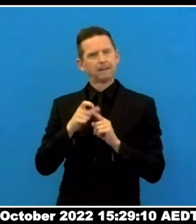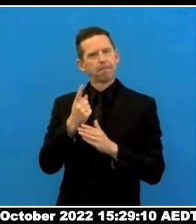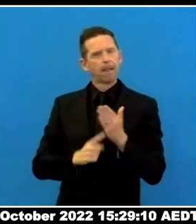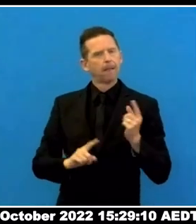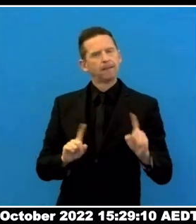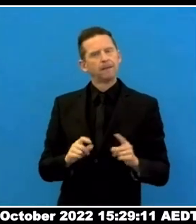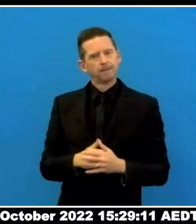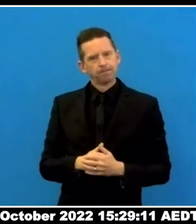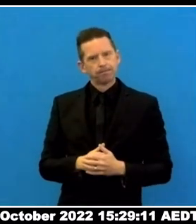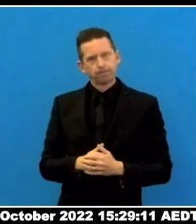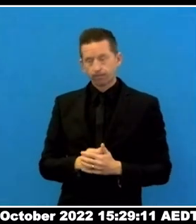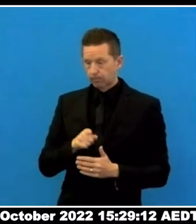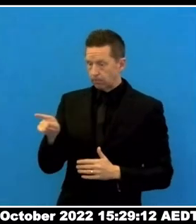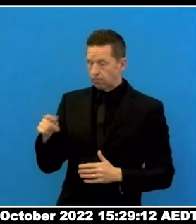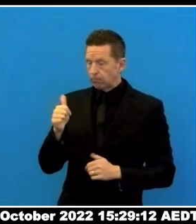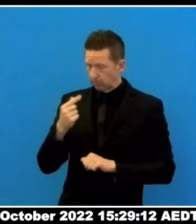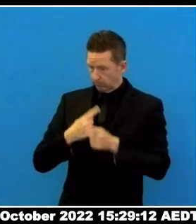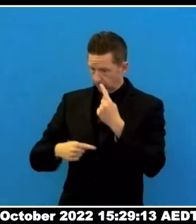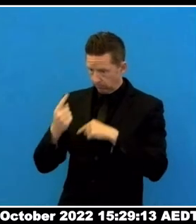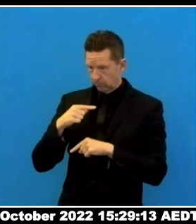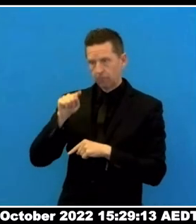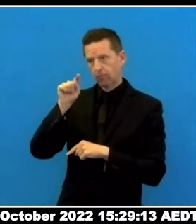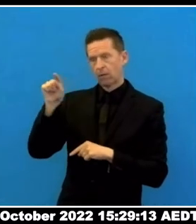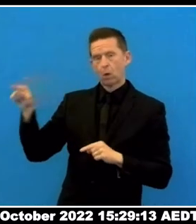You have told us that from the communities,